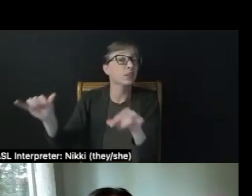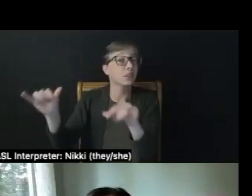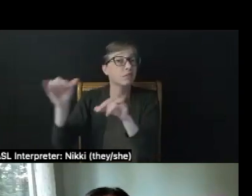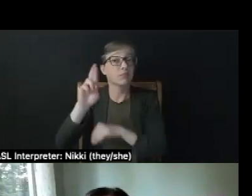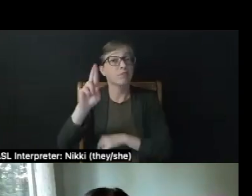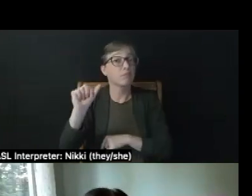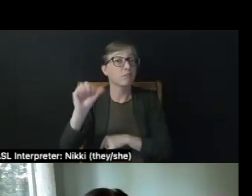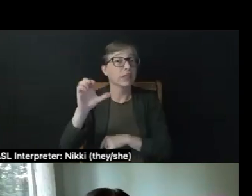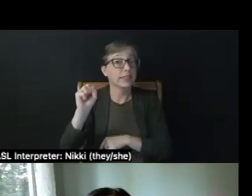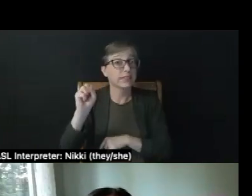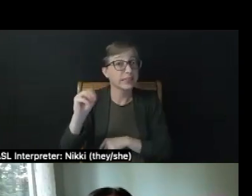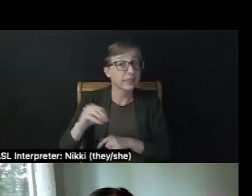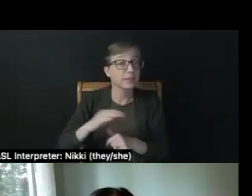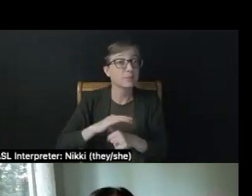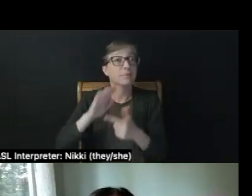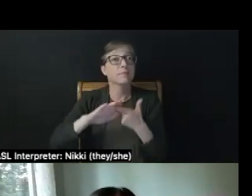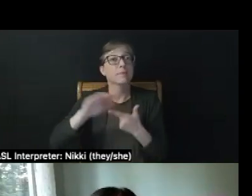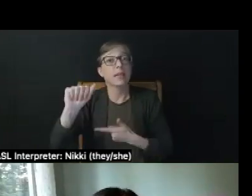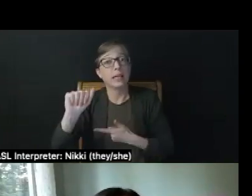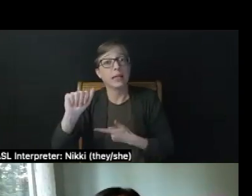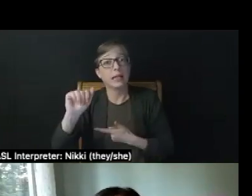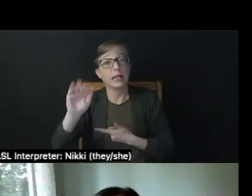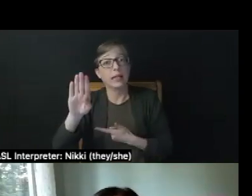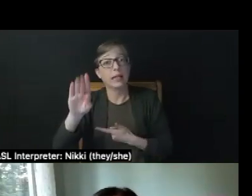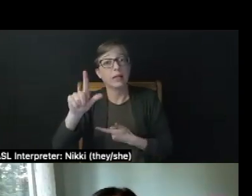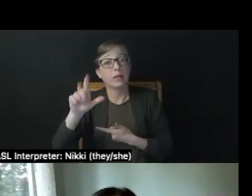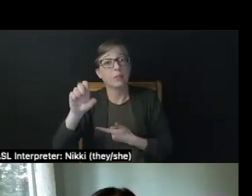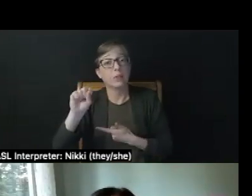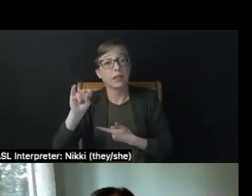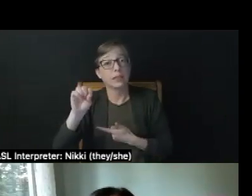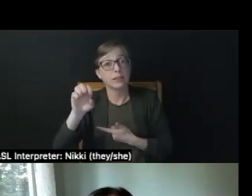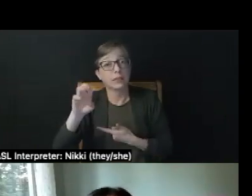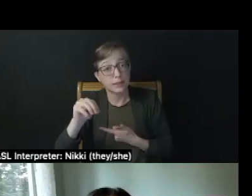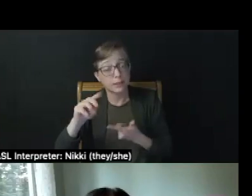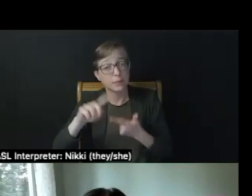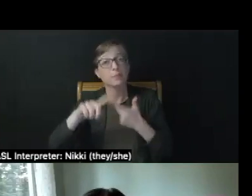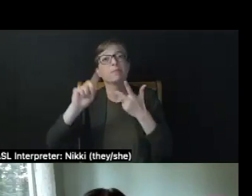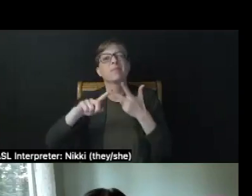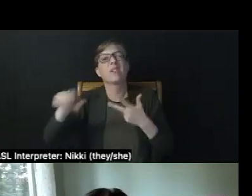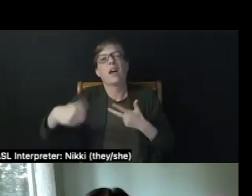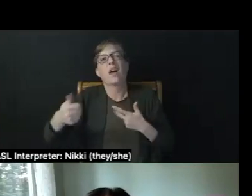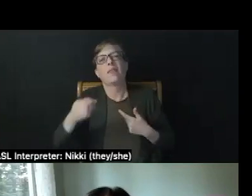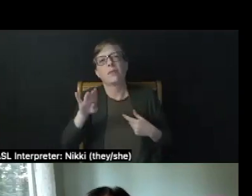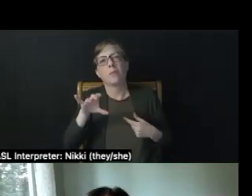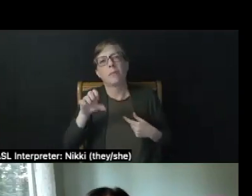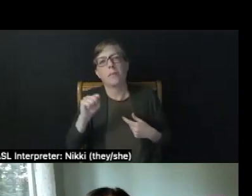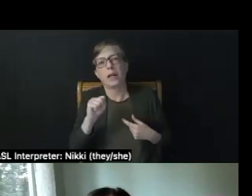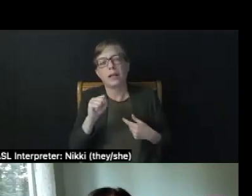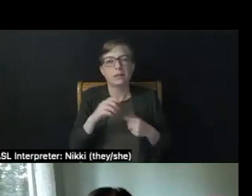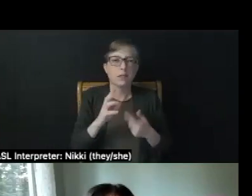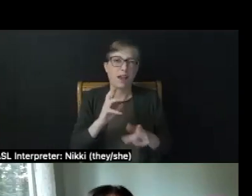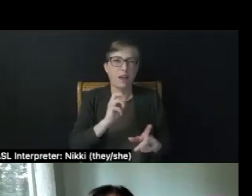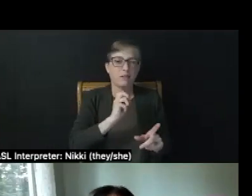other bias in policies and practices that may contribute to the disparities